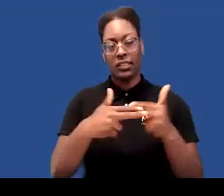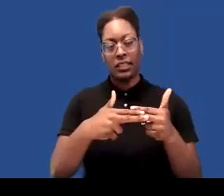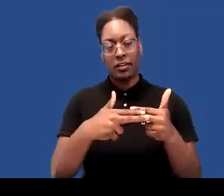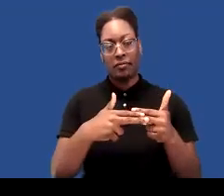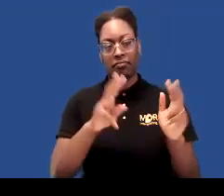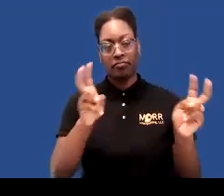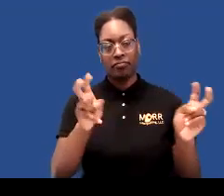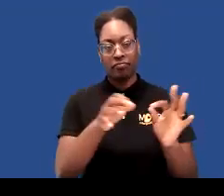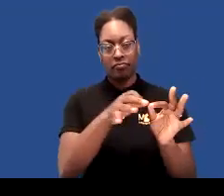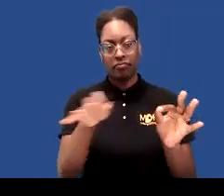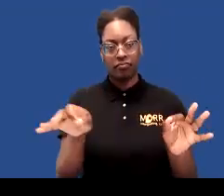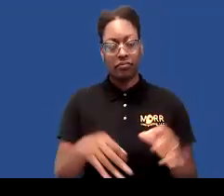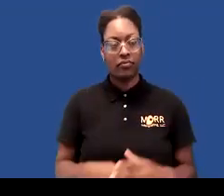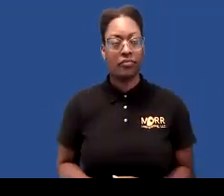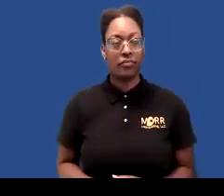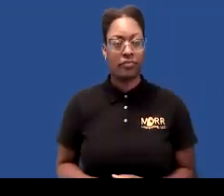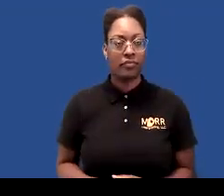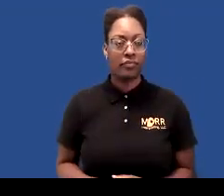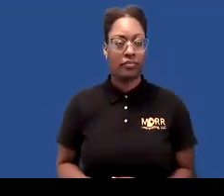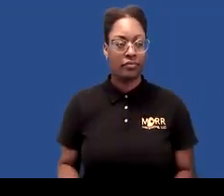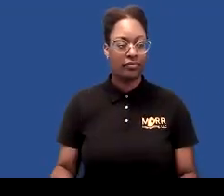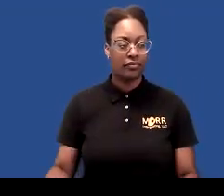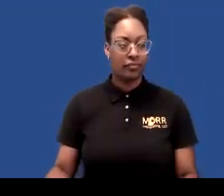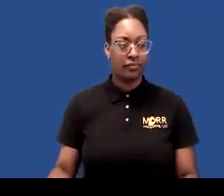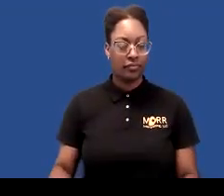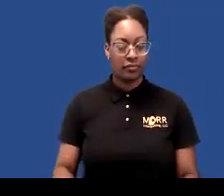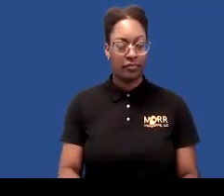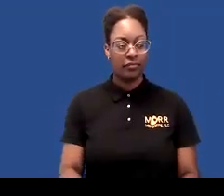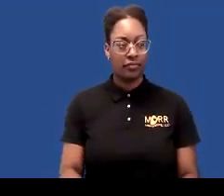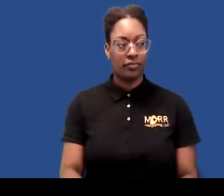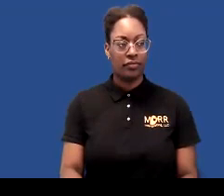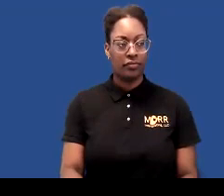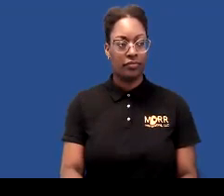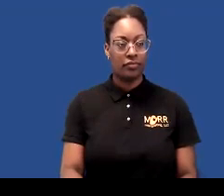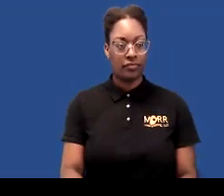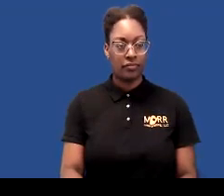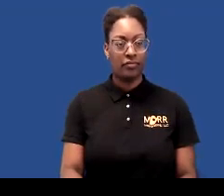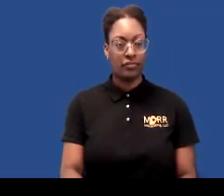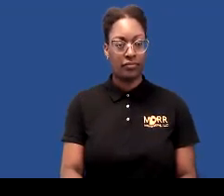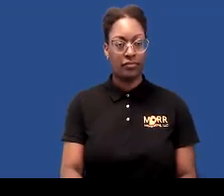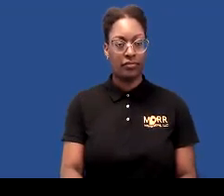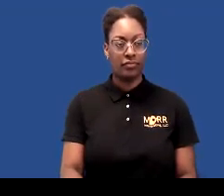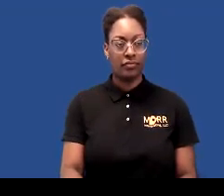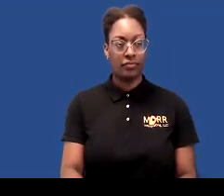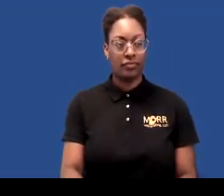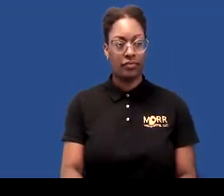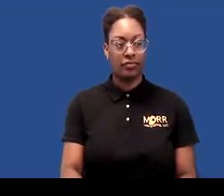"between racial groups. By policy, I mean written and unwritten laws, "rules, processes, regulations, "and guidelines that govern people."